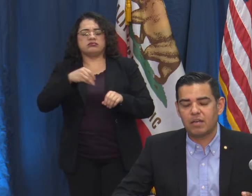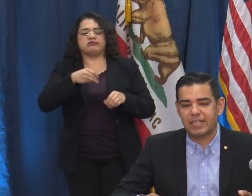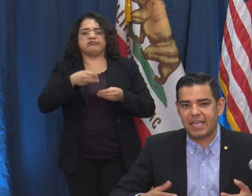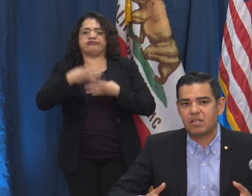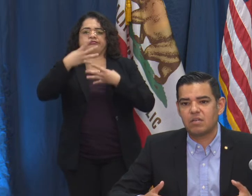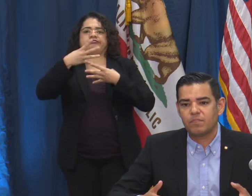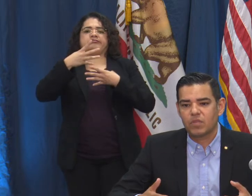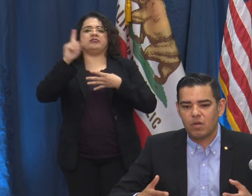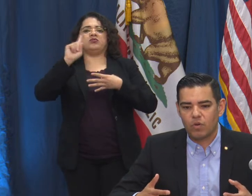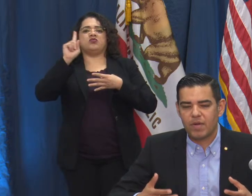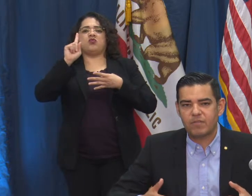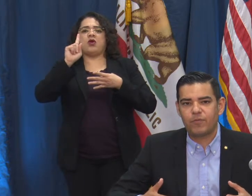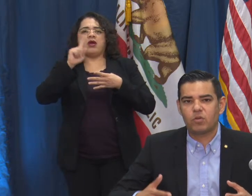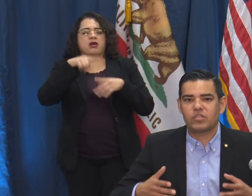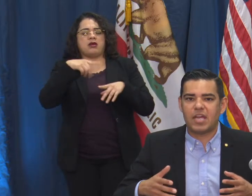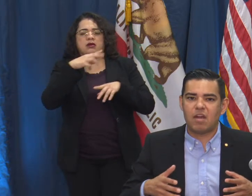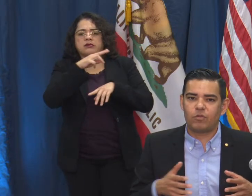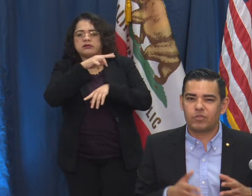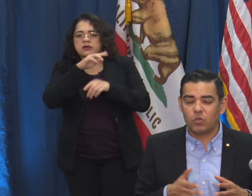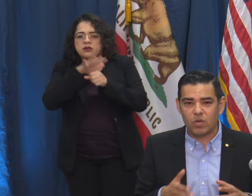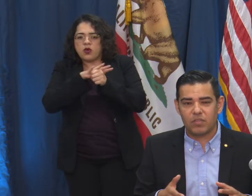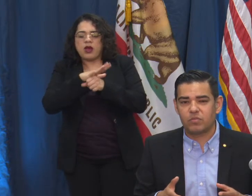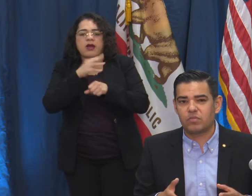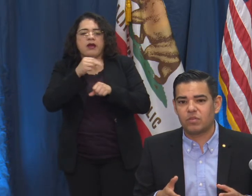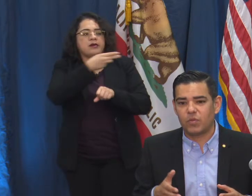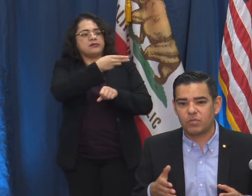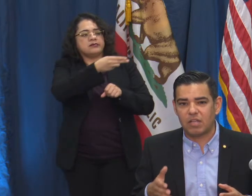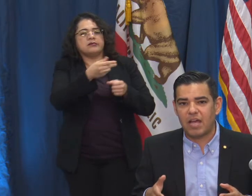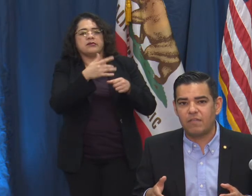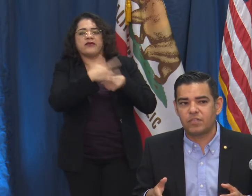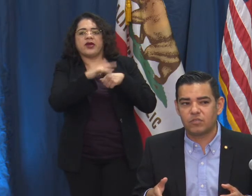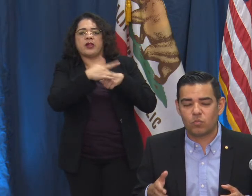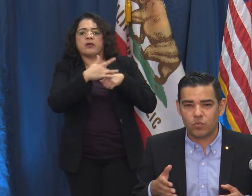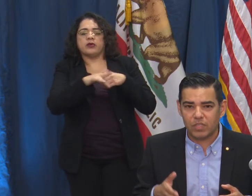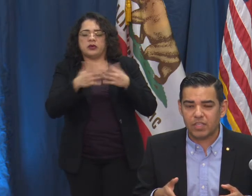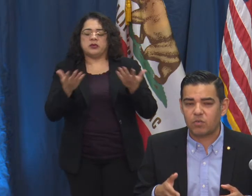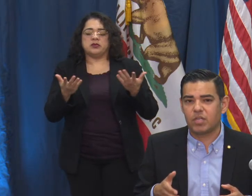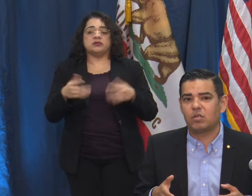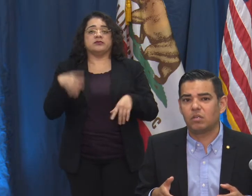again remind folks that every single one of those those lives is really critical.